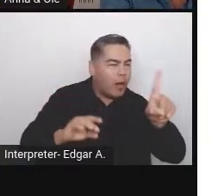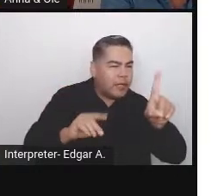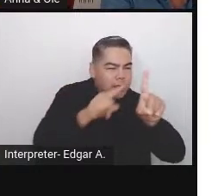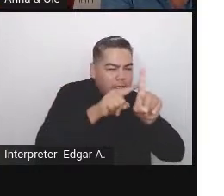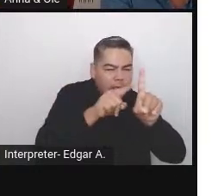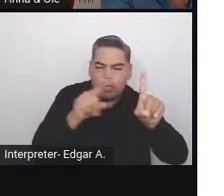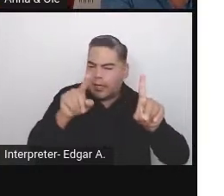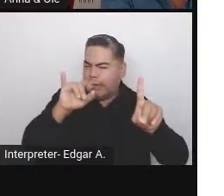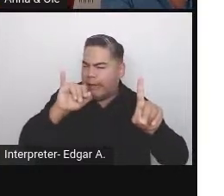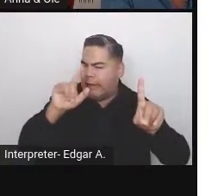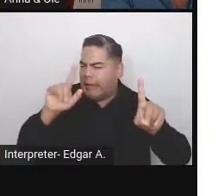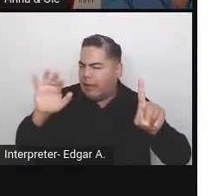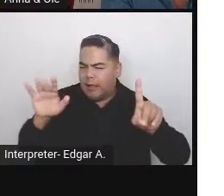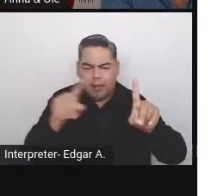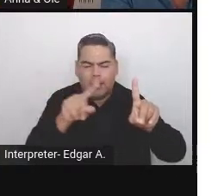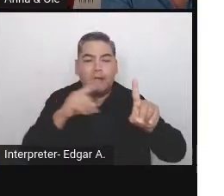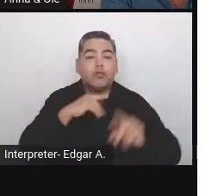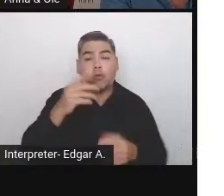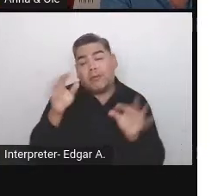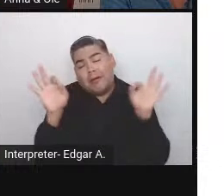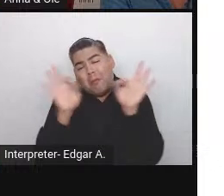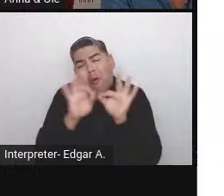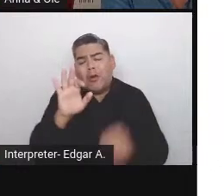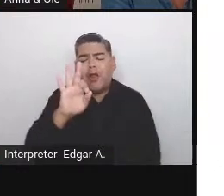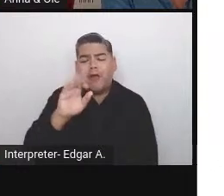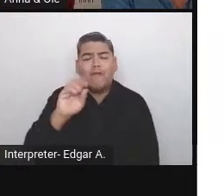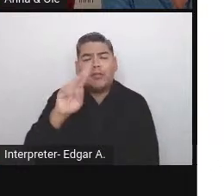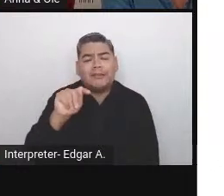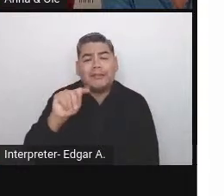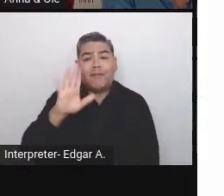this is a good tip for something that you can test with.